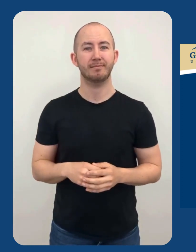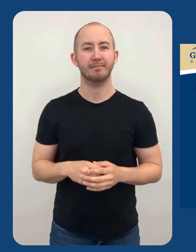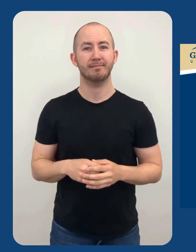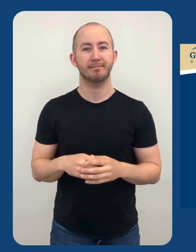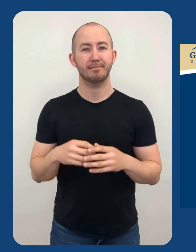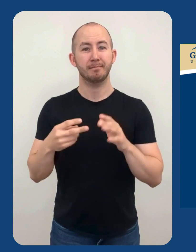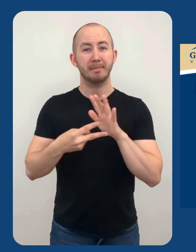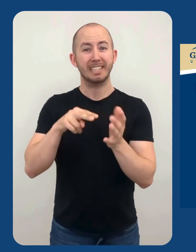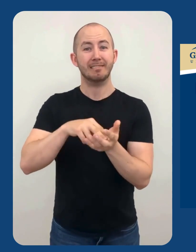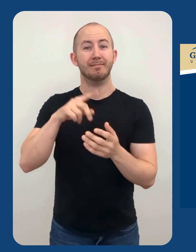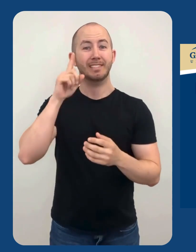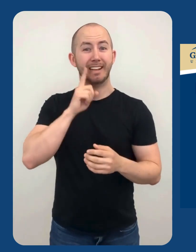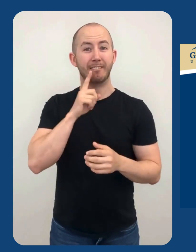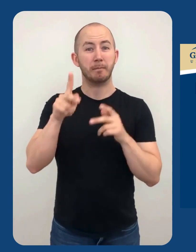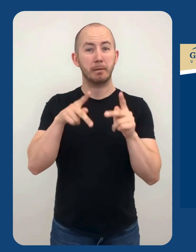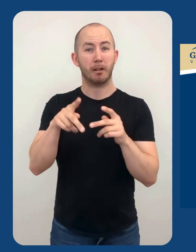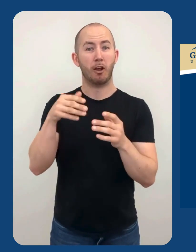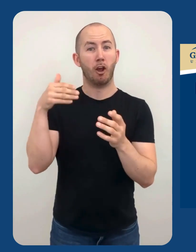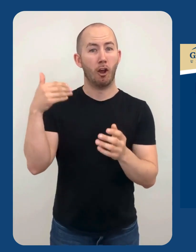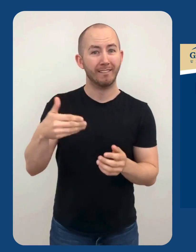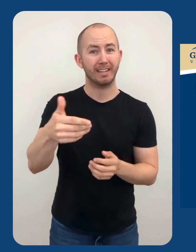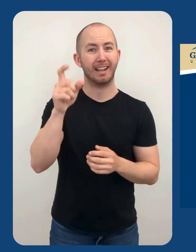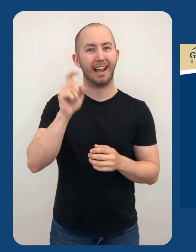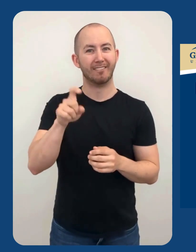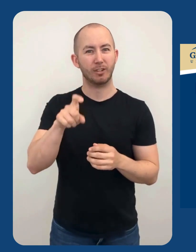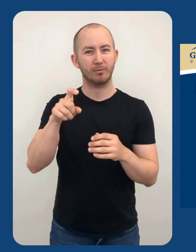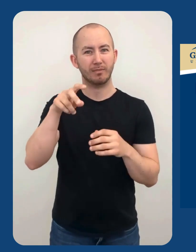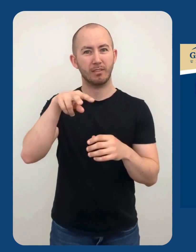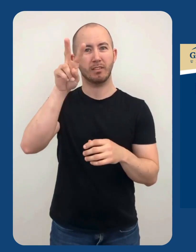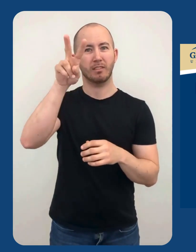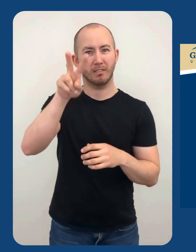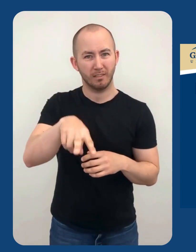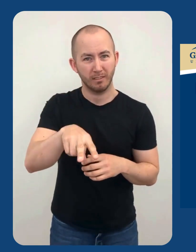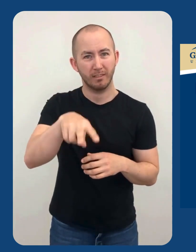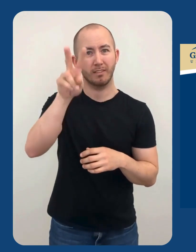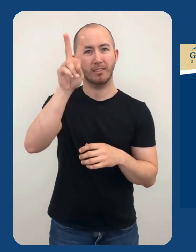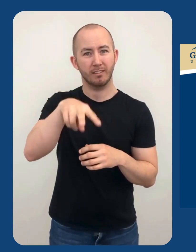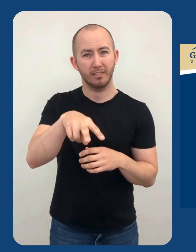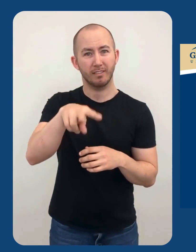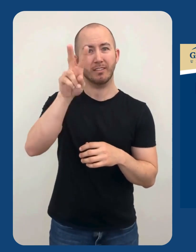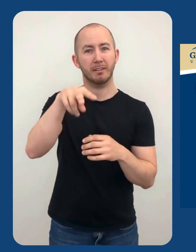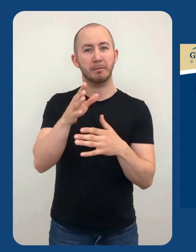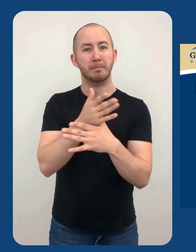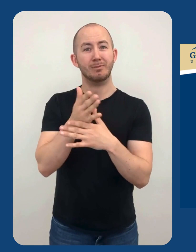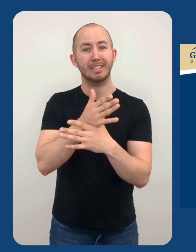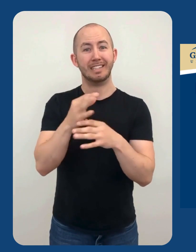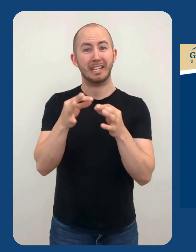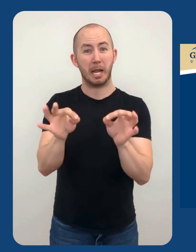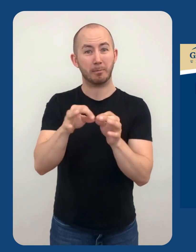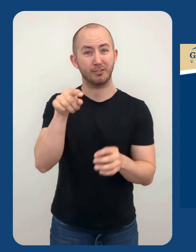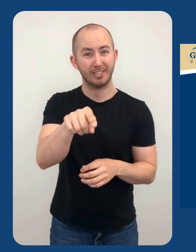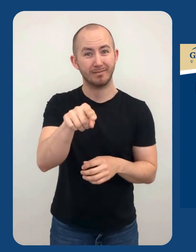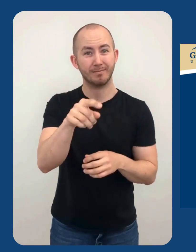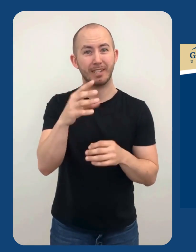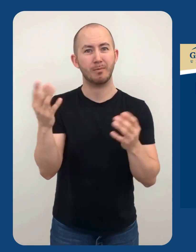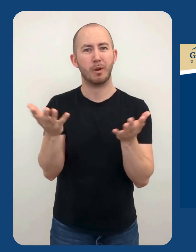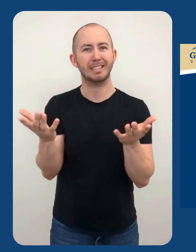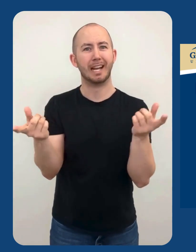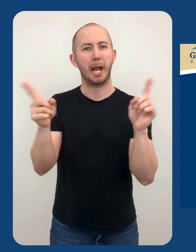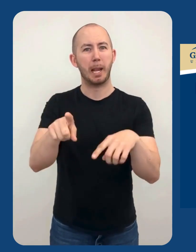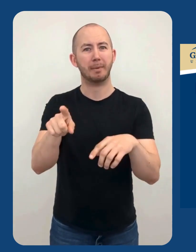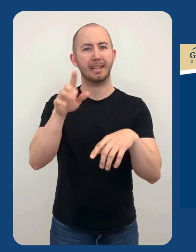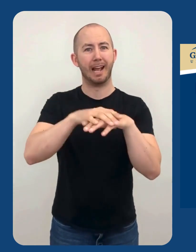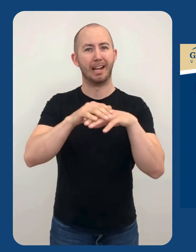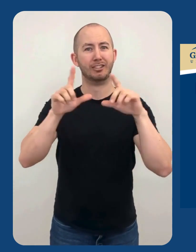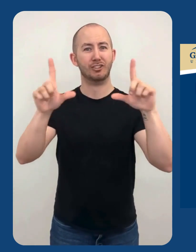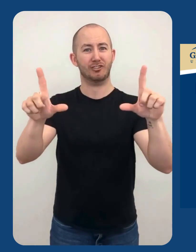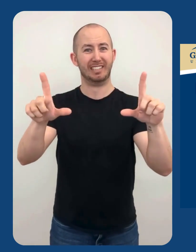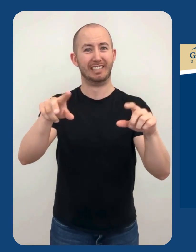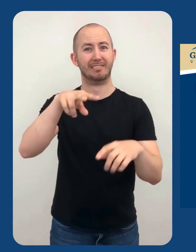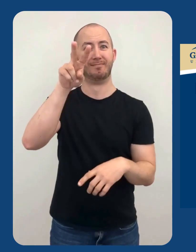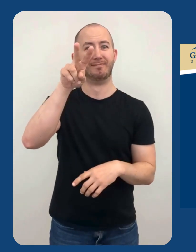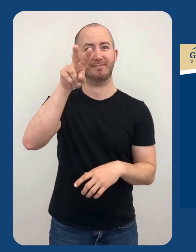Means deaf people often have to split their attention between the captions and what’s happening on screen.